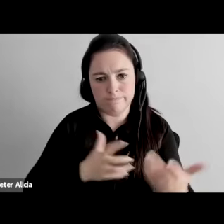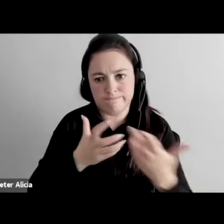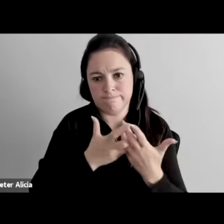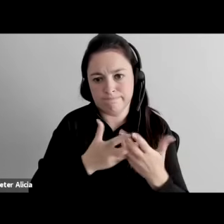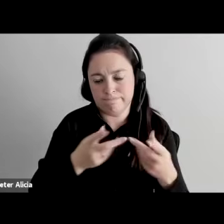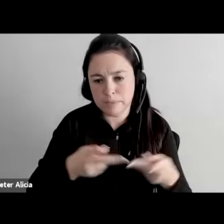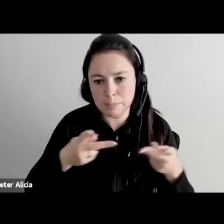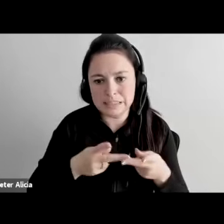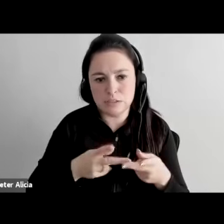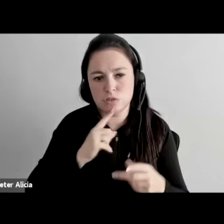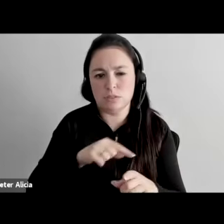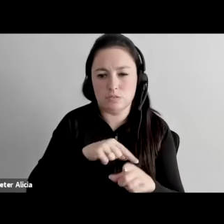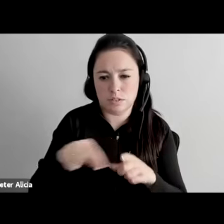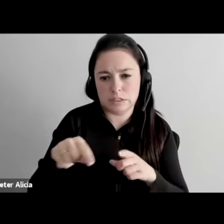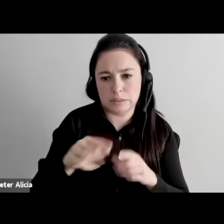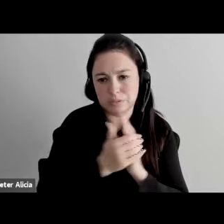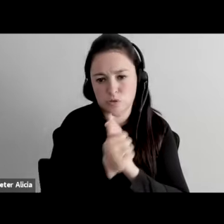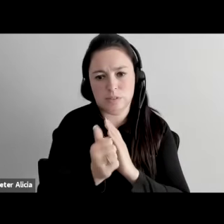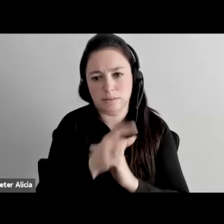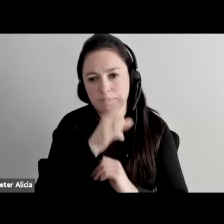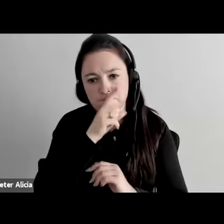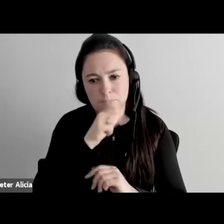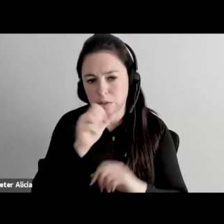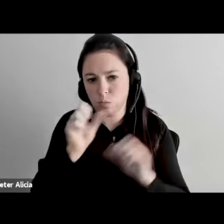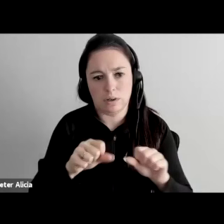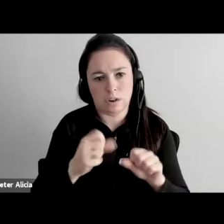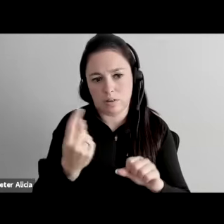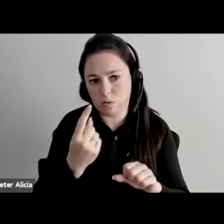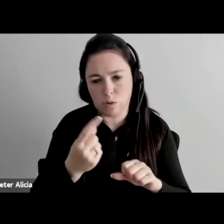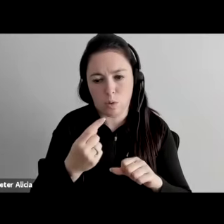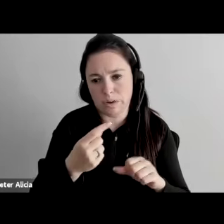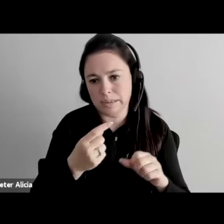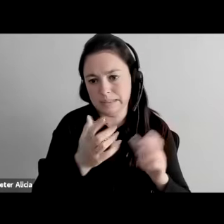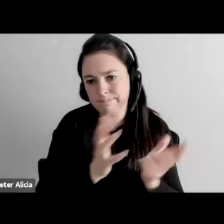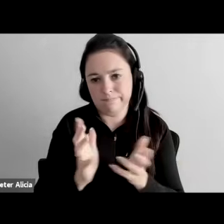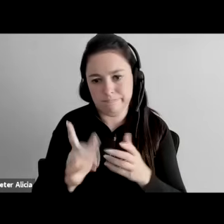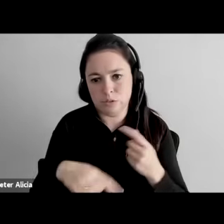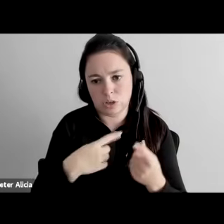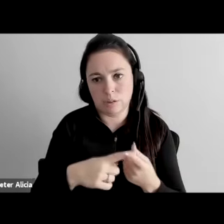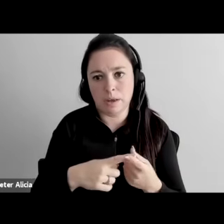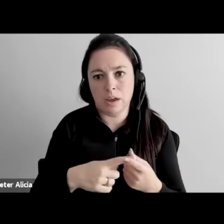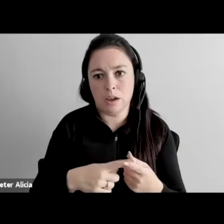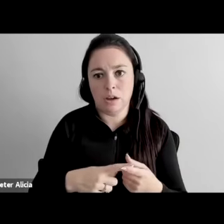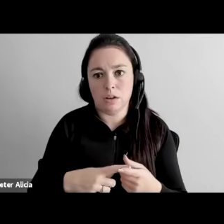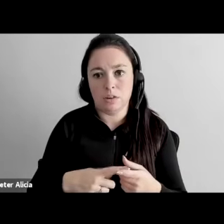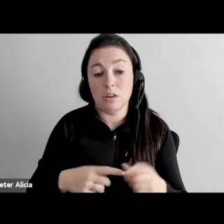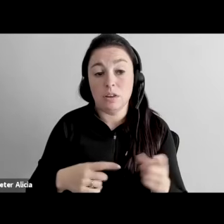it's a drain we don't always talk about i've been touched picked up and moved without my consent more